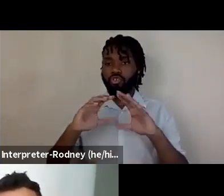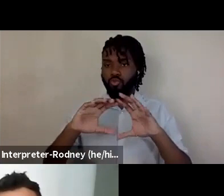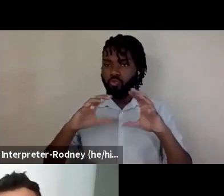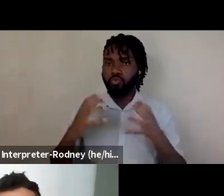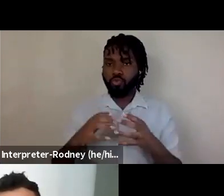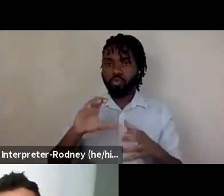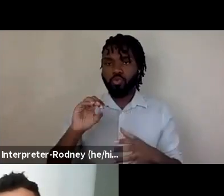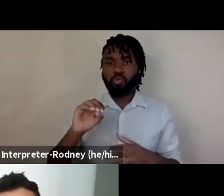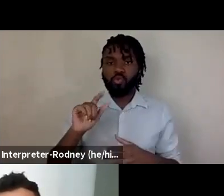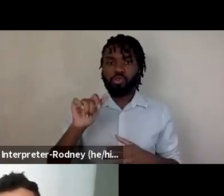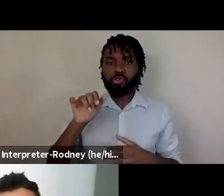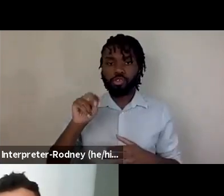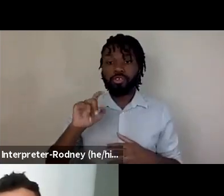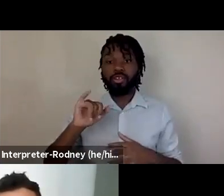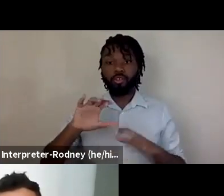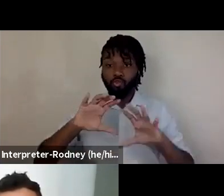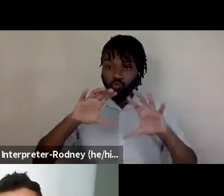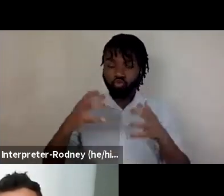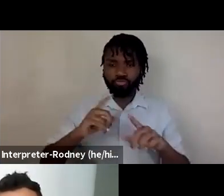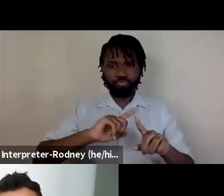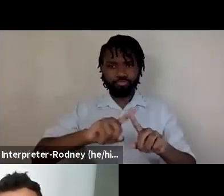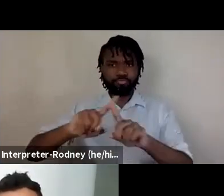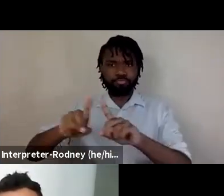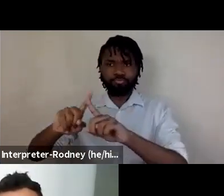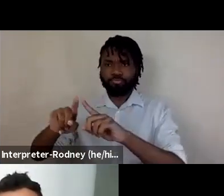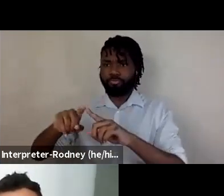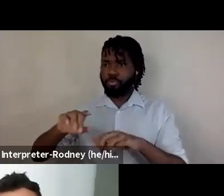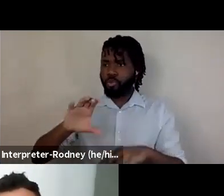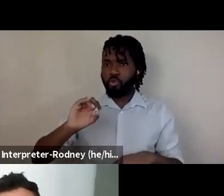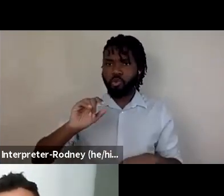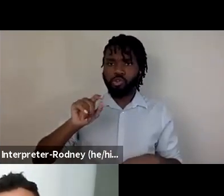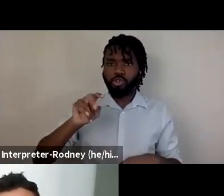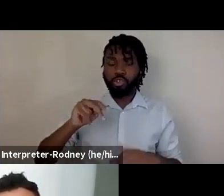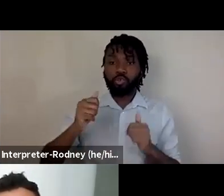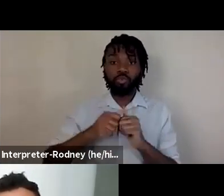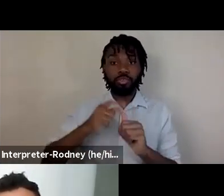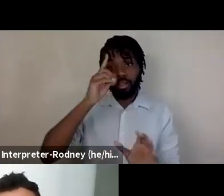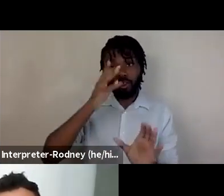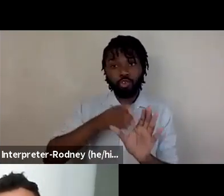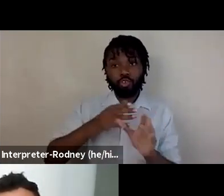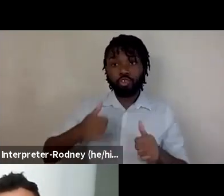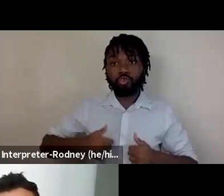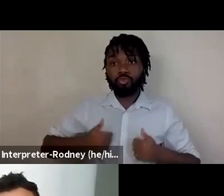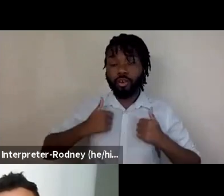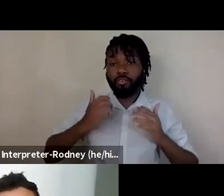of abolitionists, psychiatric survivors, people with disabilities, and accomplices.